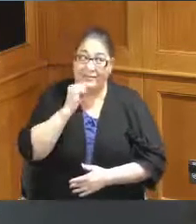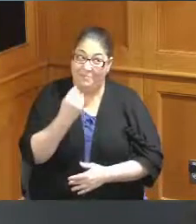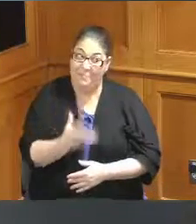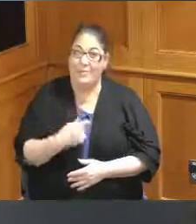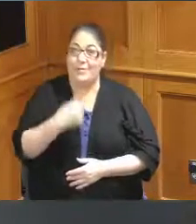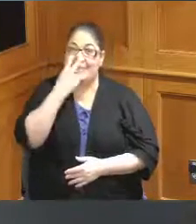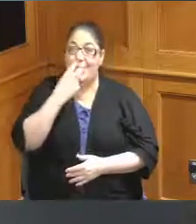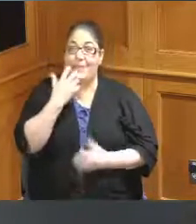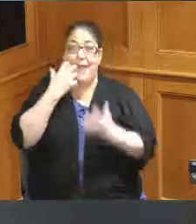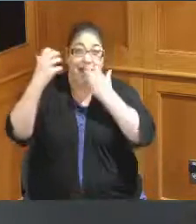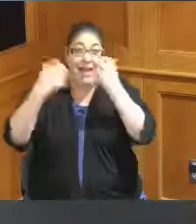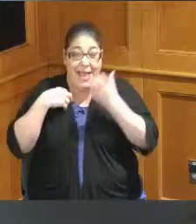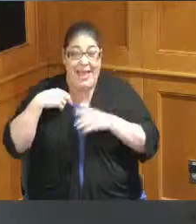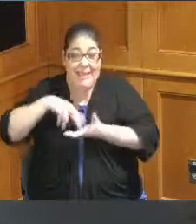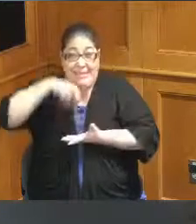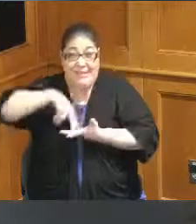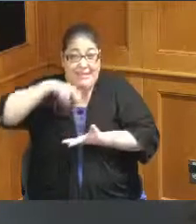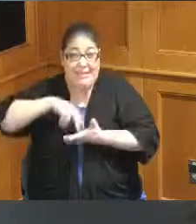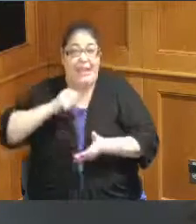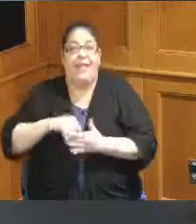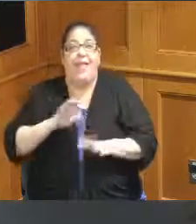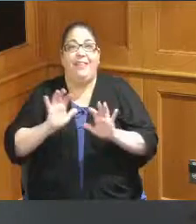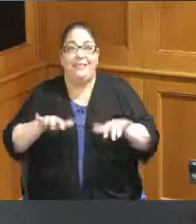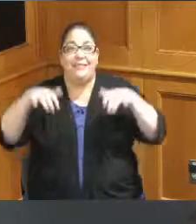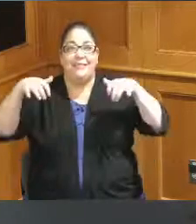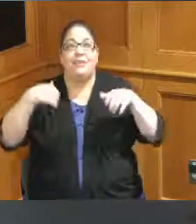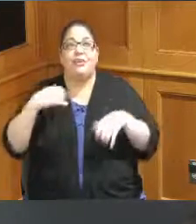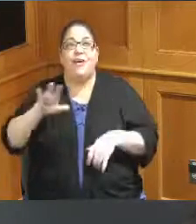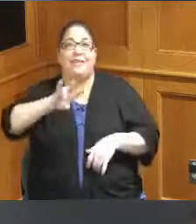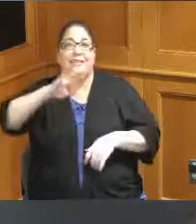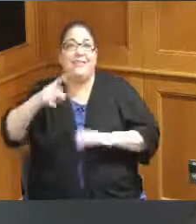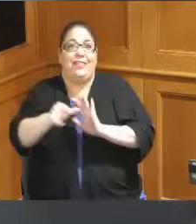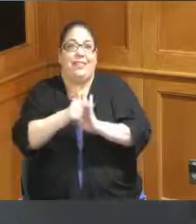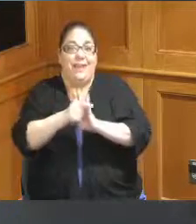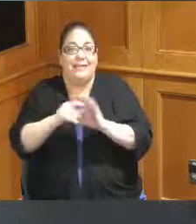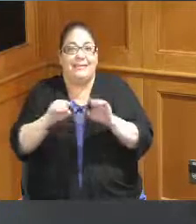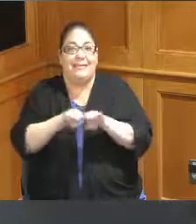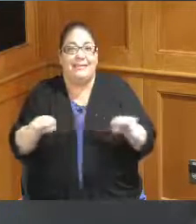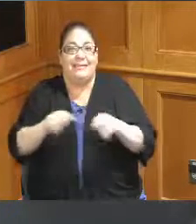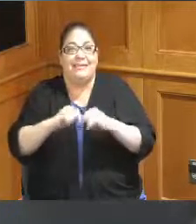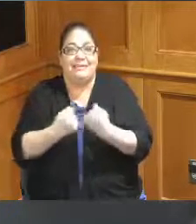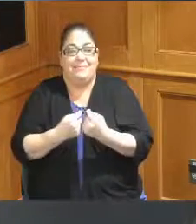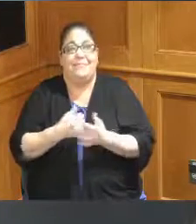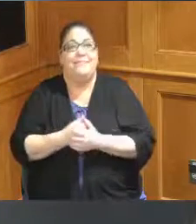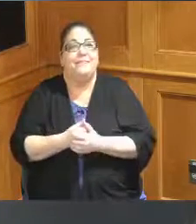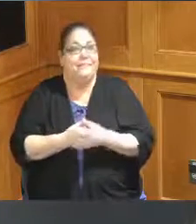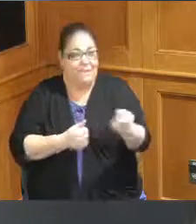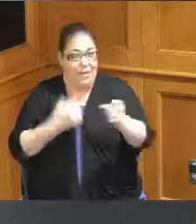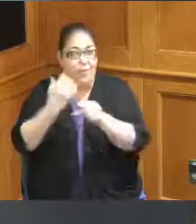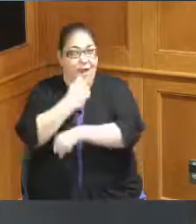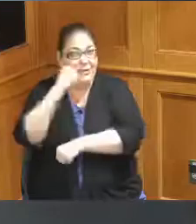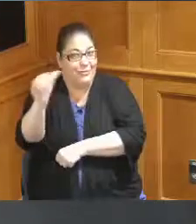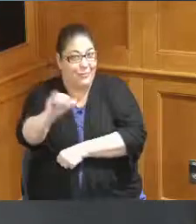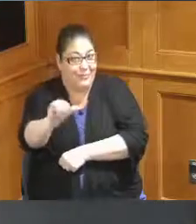me screaming and hollering at the prince this dance he's she's on the seventh grade team and I believe y'all won the seventh grade Championship y'all winning everything